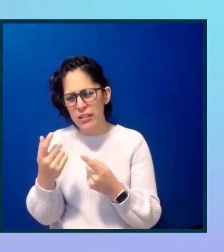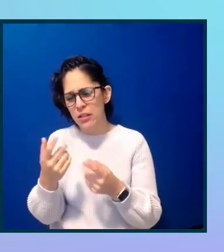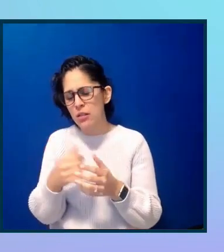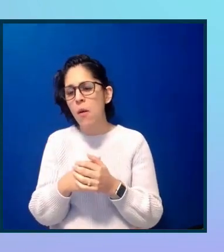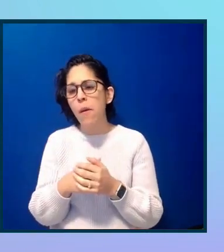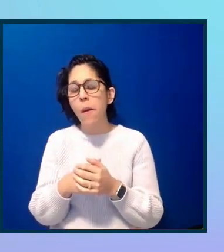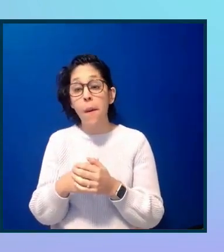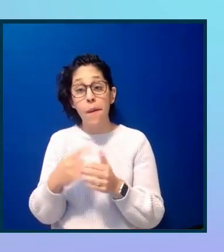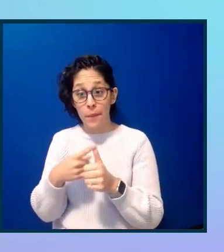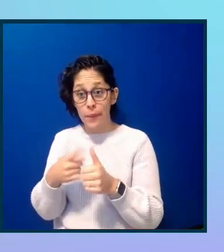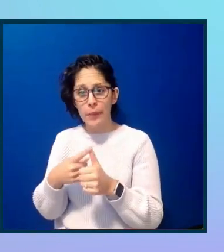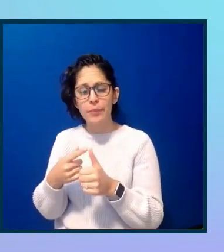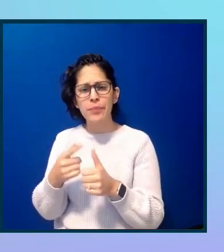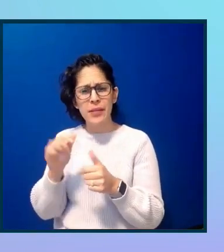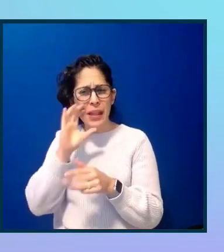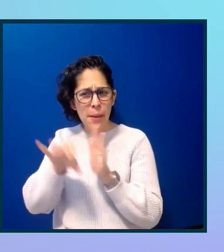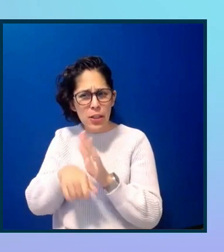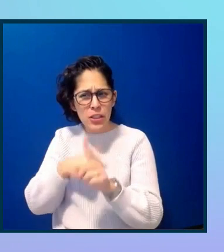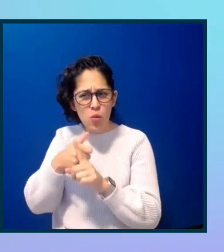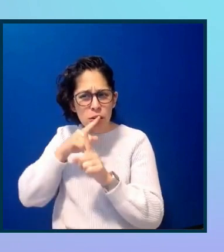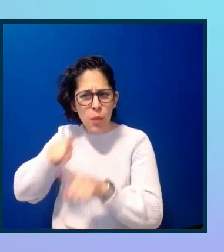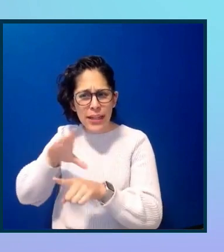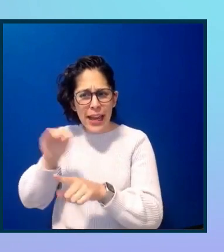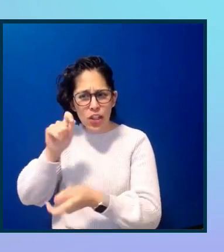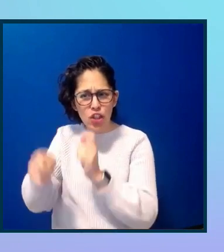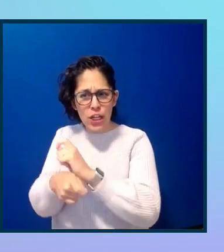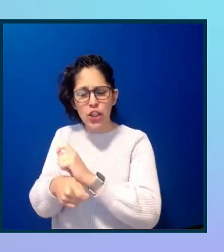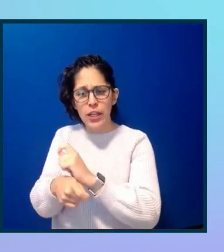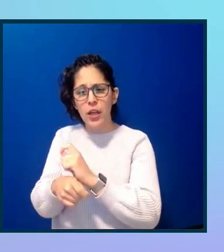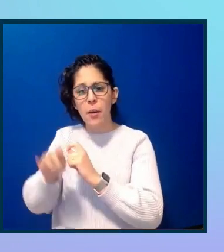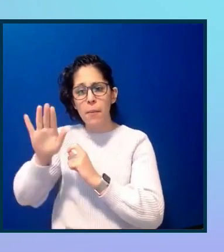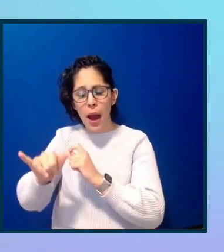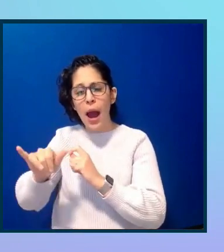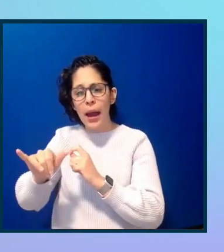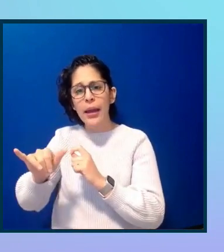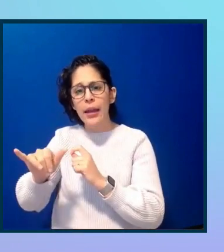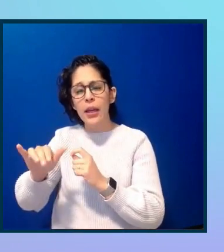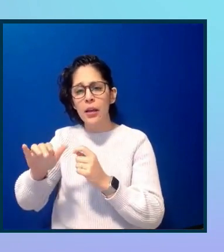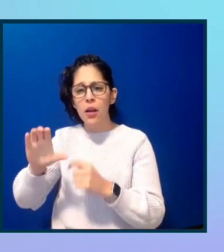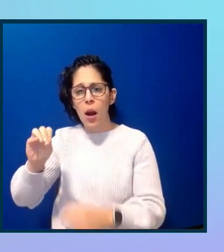One, "Are the images responding and changing by compositing in browser when they're being displayed?